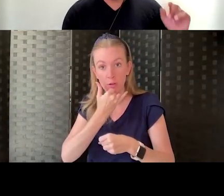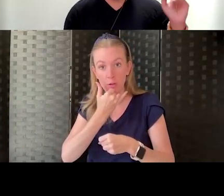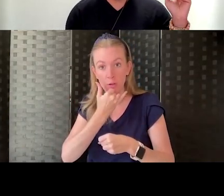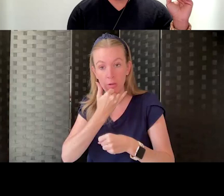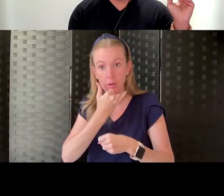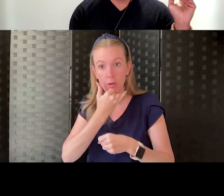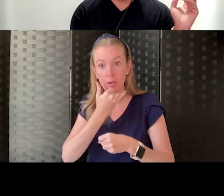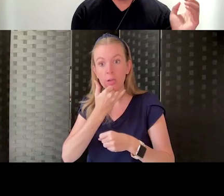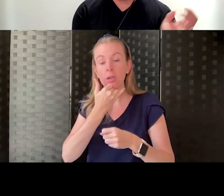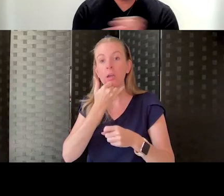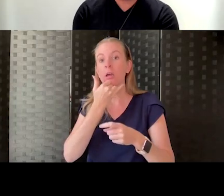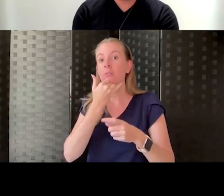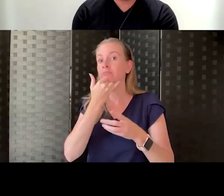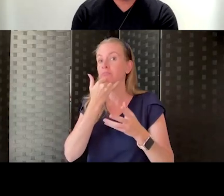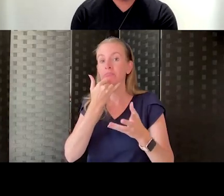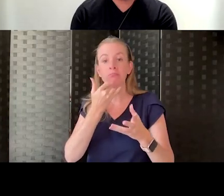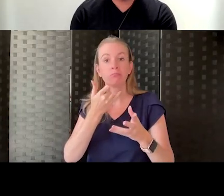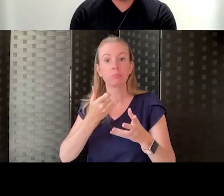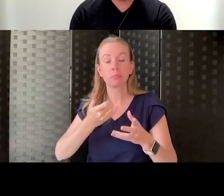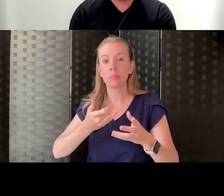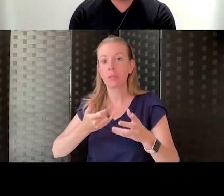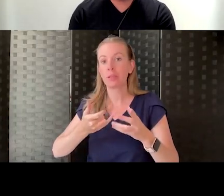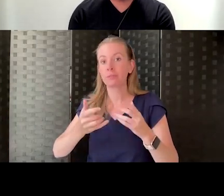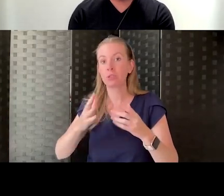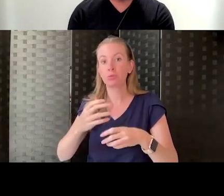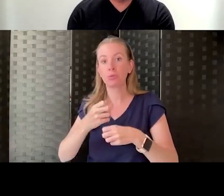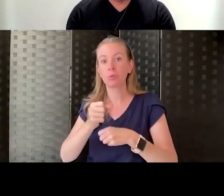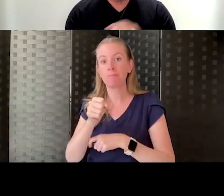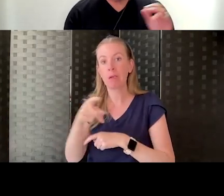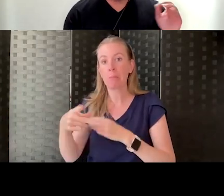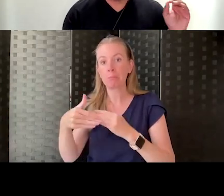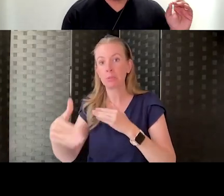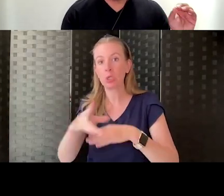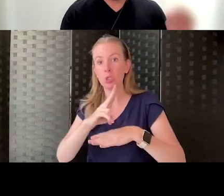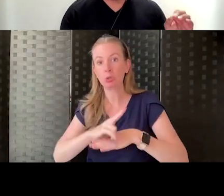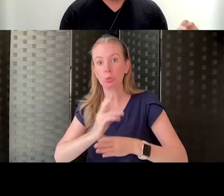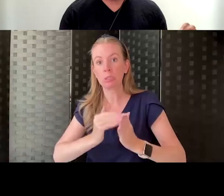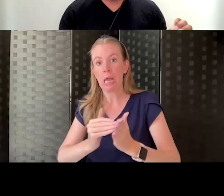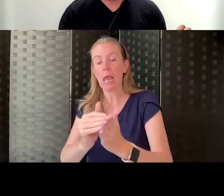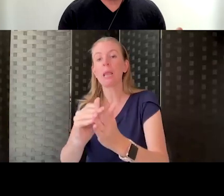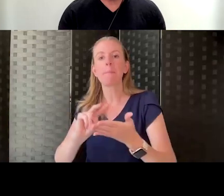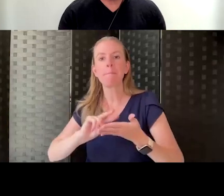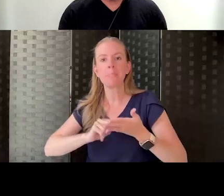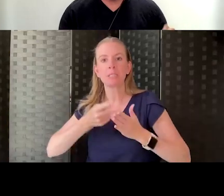start to populate the rest of your application with its, you're going to take those same issues,